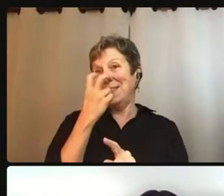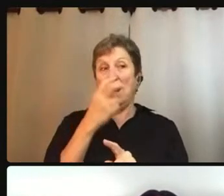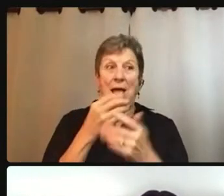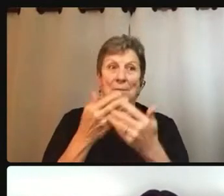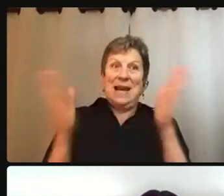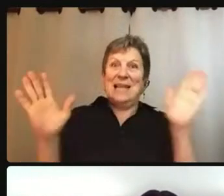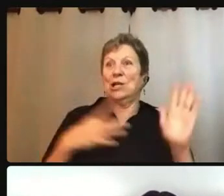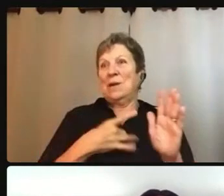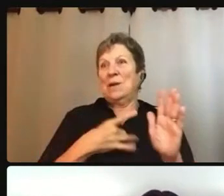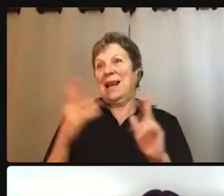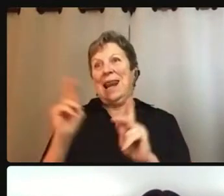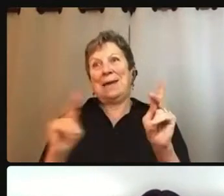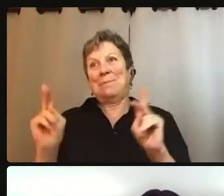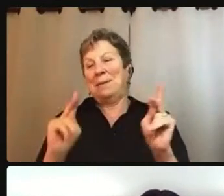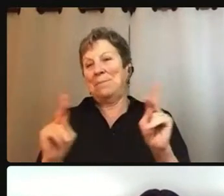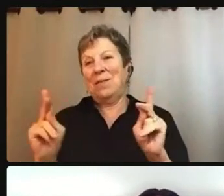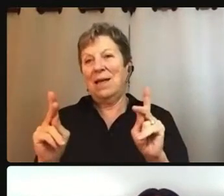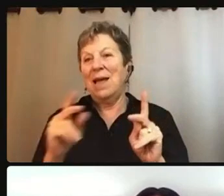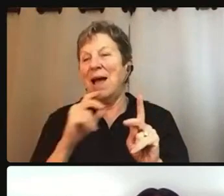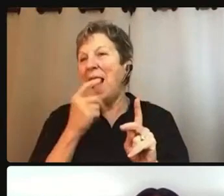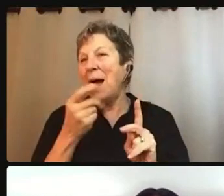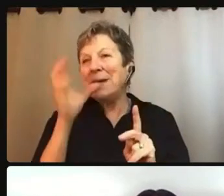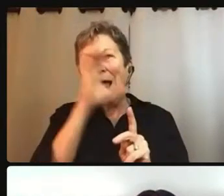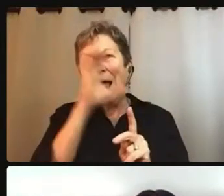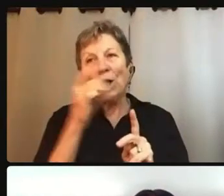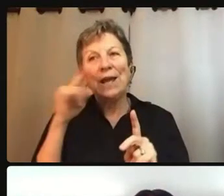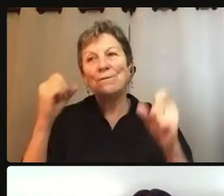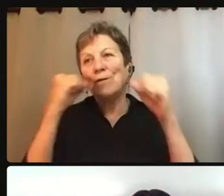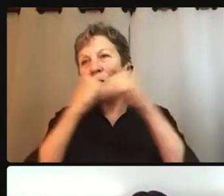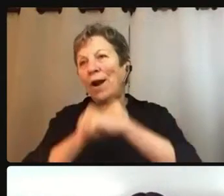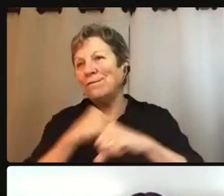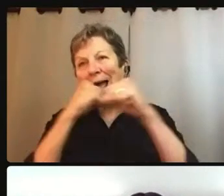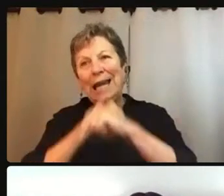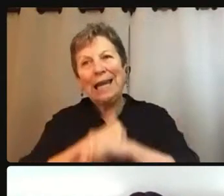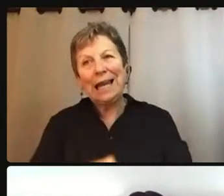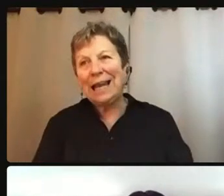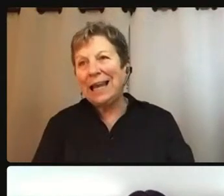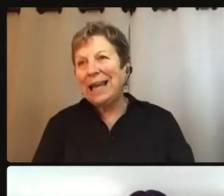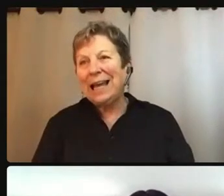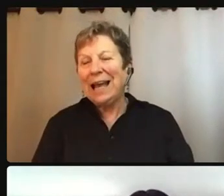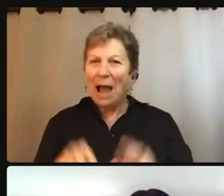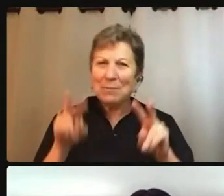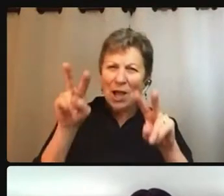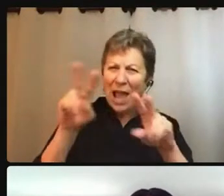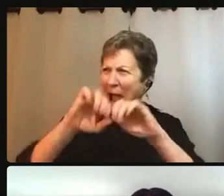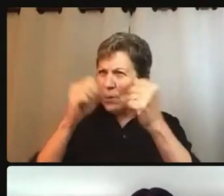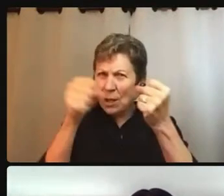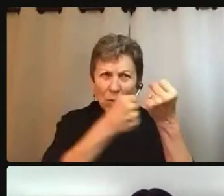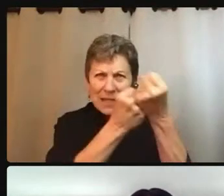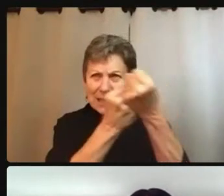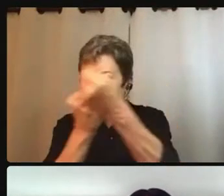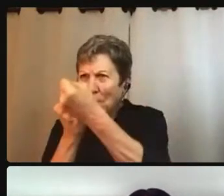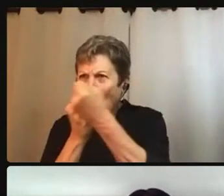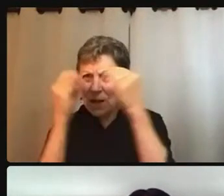GIVE EVERYONE THE BENEFIT OF THE DOUBT. I GENERALLY LIKE PEOPLE SO I'M